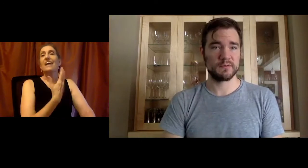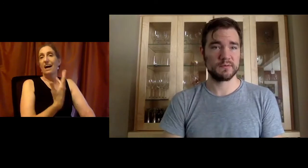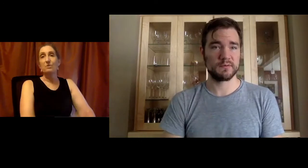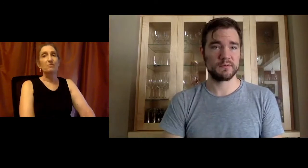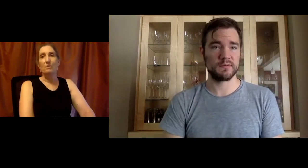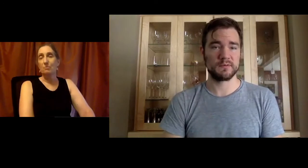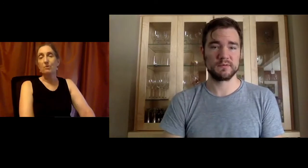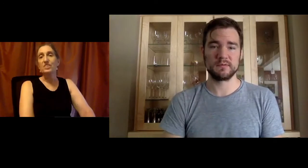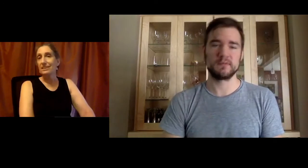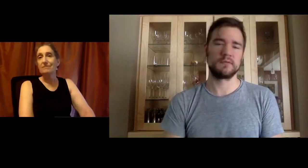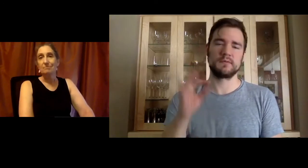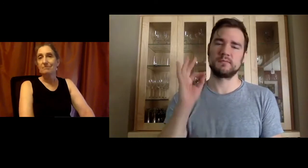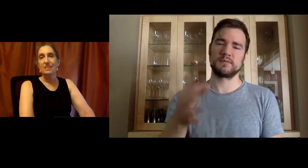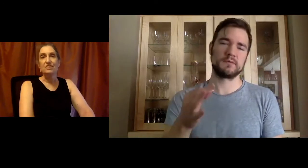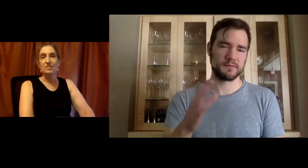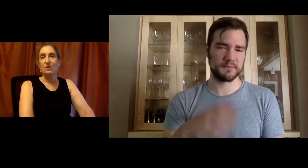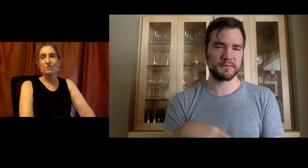Yeah, I work from home mostly, and so...